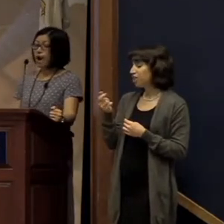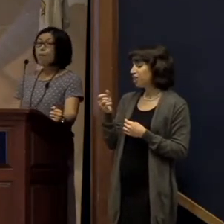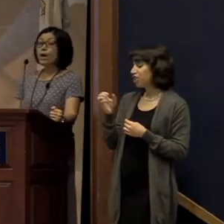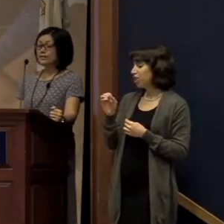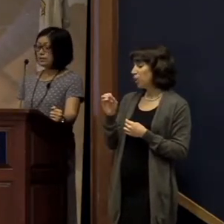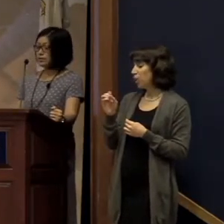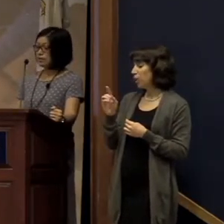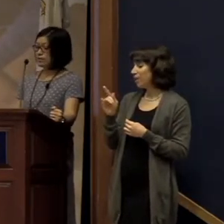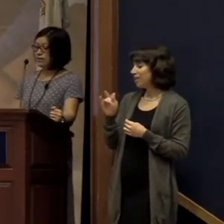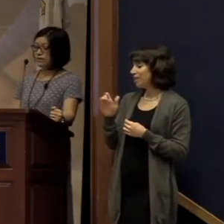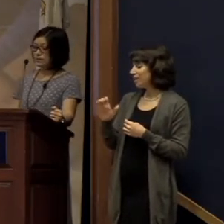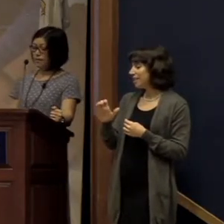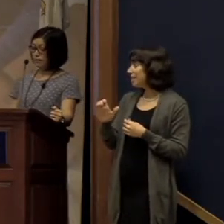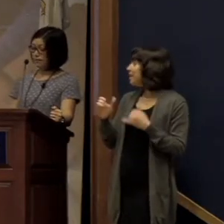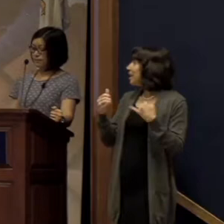wanting to solve a community problem